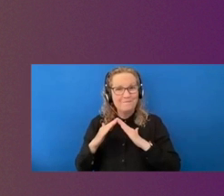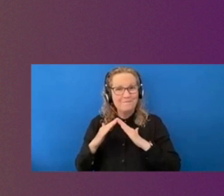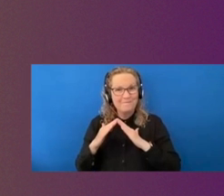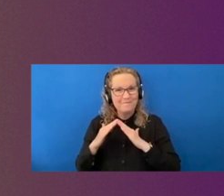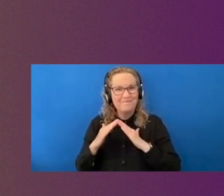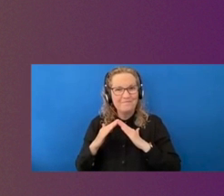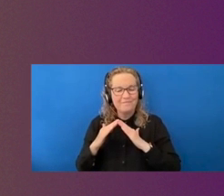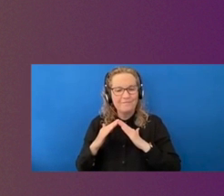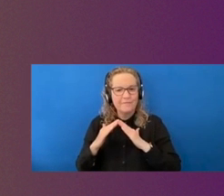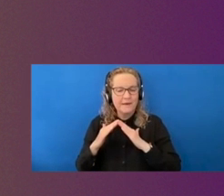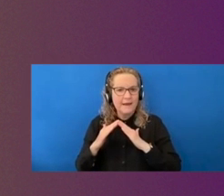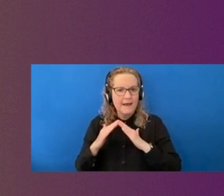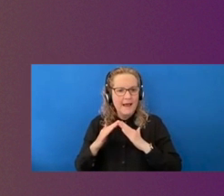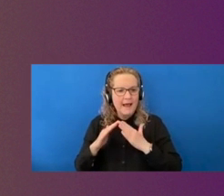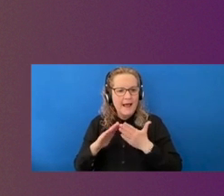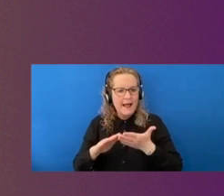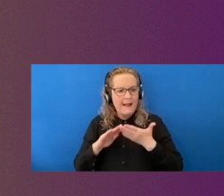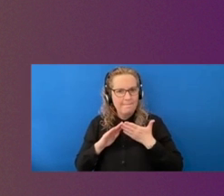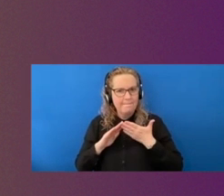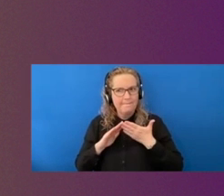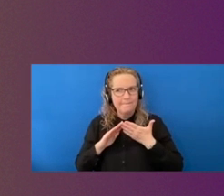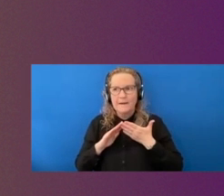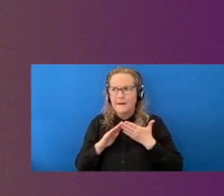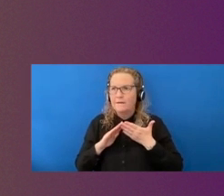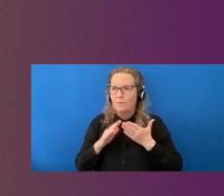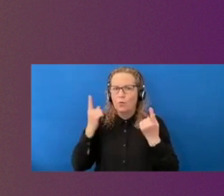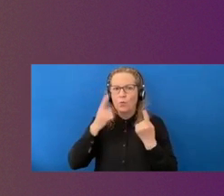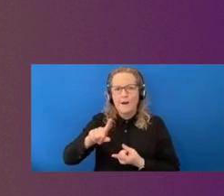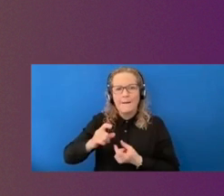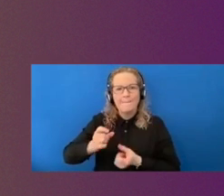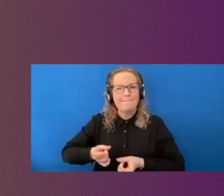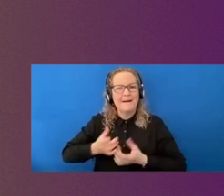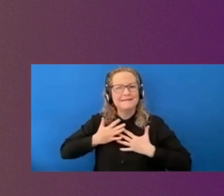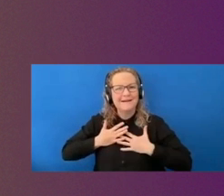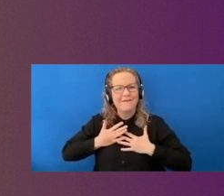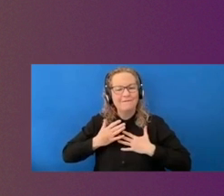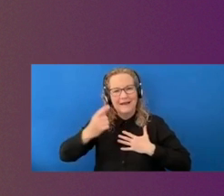I suppose my expectations for myself to be able to to do that um and hopefully as he's saying Julie